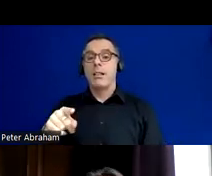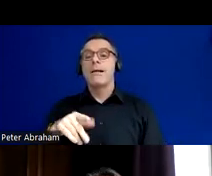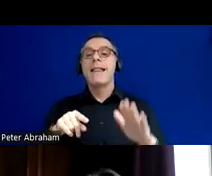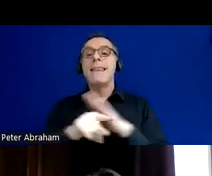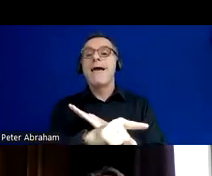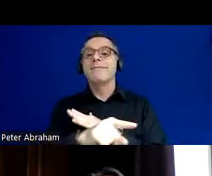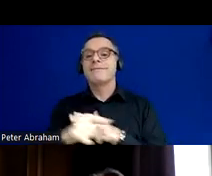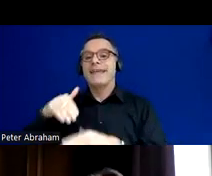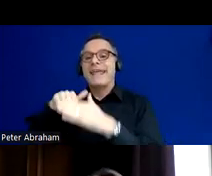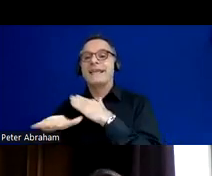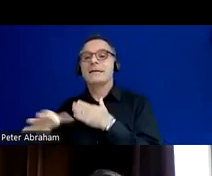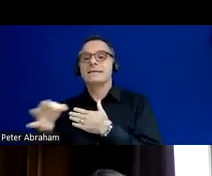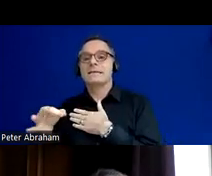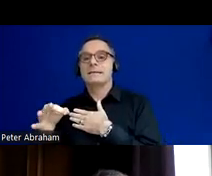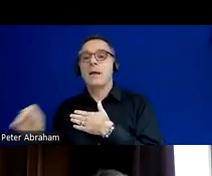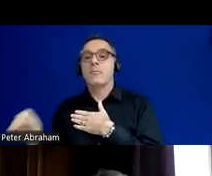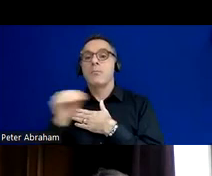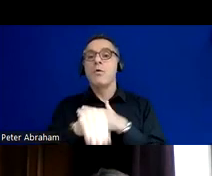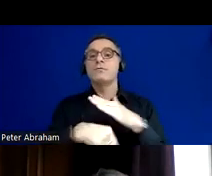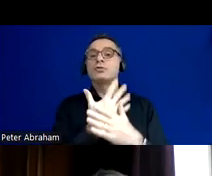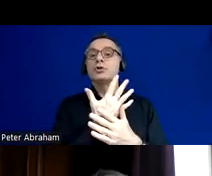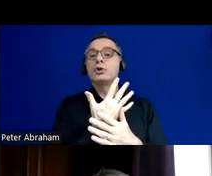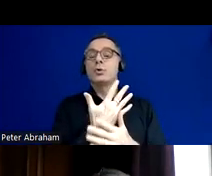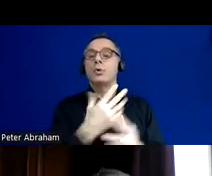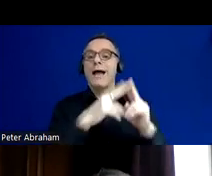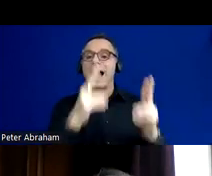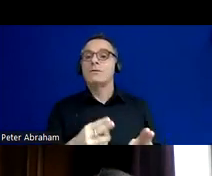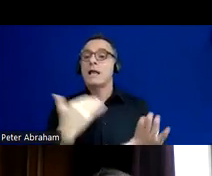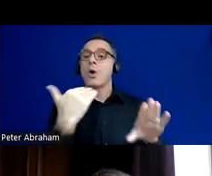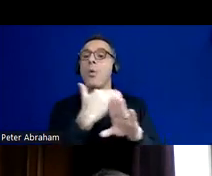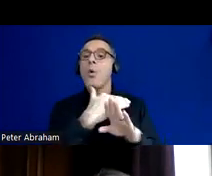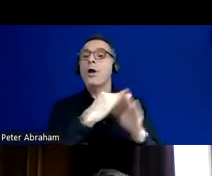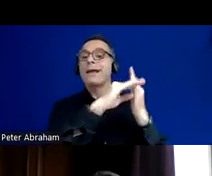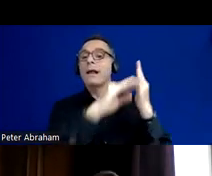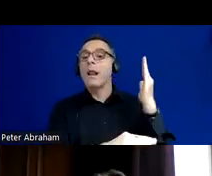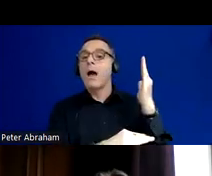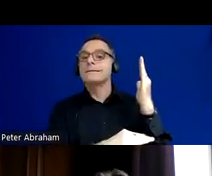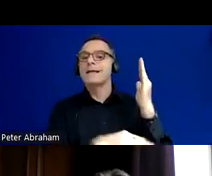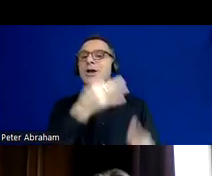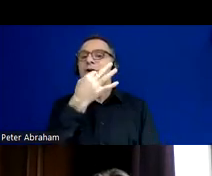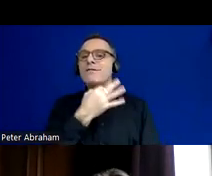to new housing; it's very much a working-class housing estate, and it had very few amenities. So,